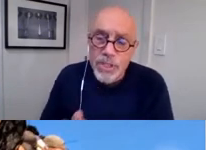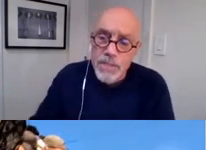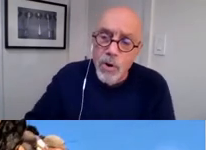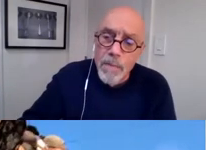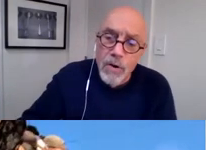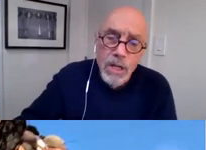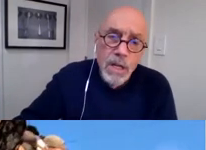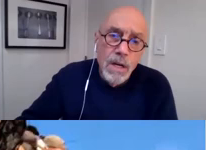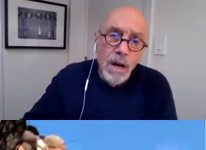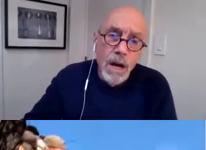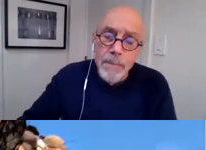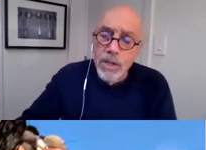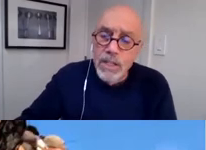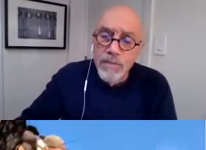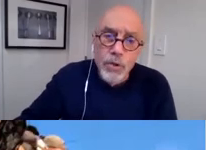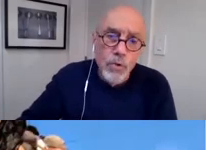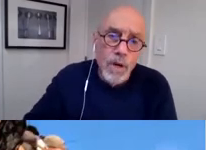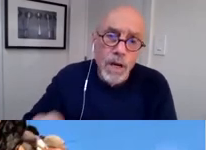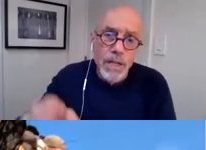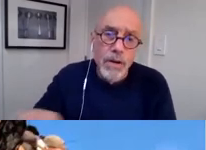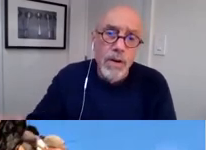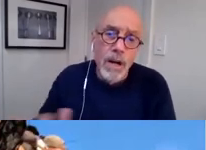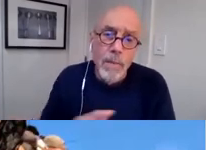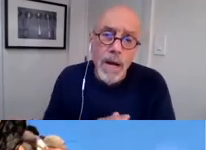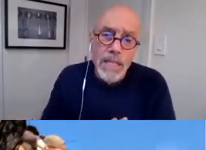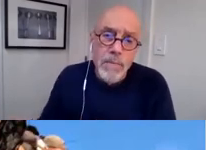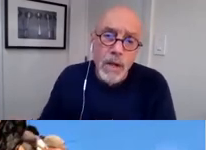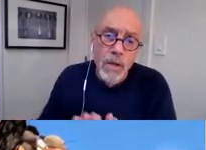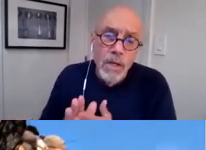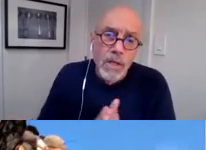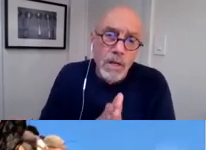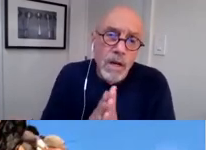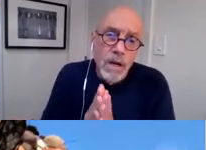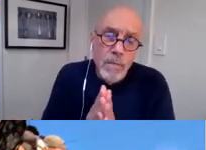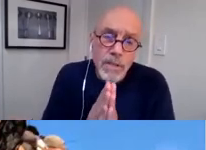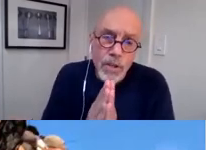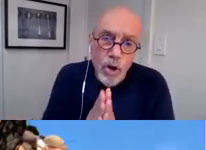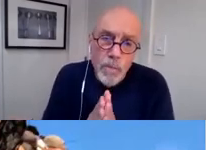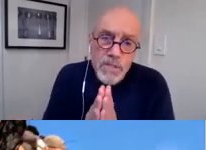which I spoke about. I'm going to give you my email in the hopes